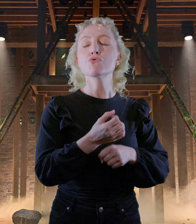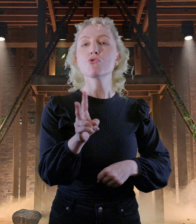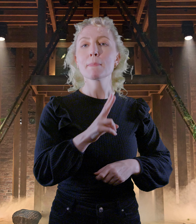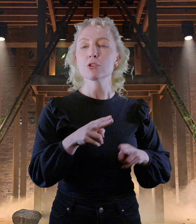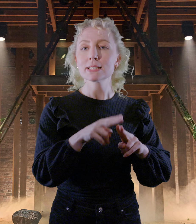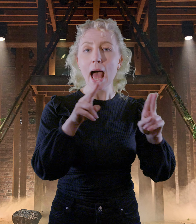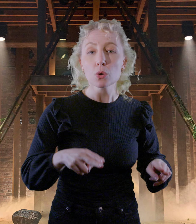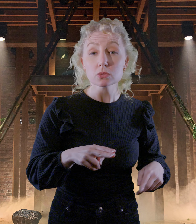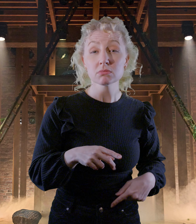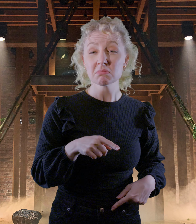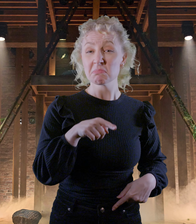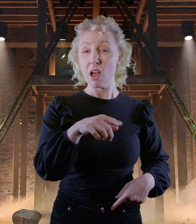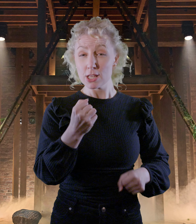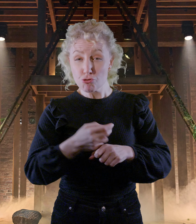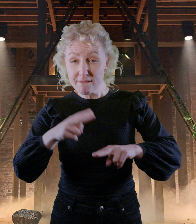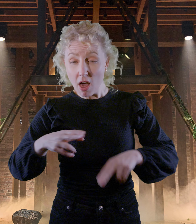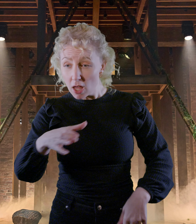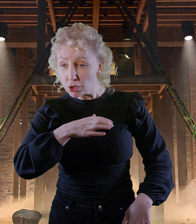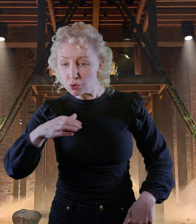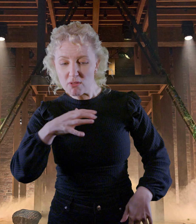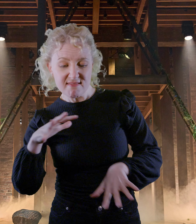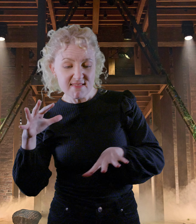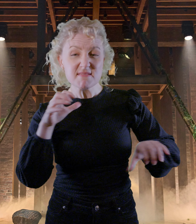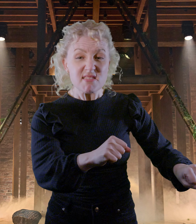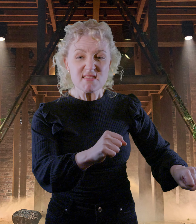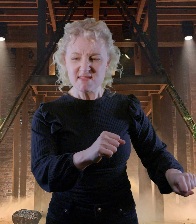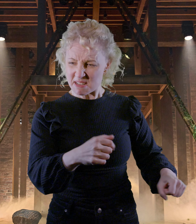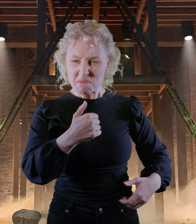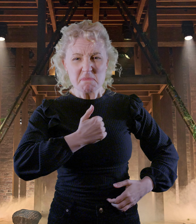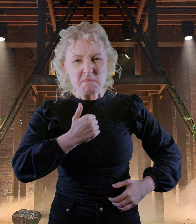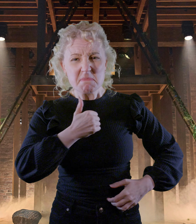but his grandfather John beats him for going into the glove-making workshop.